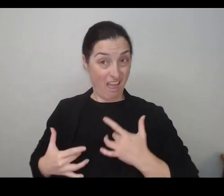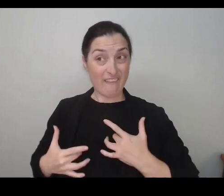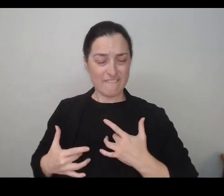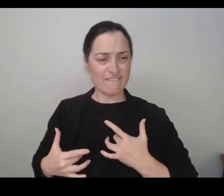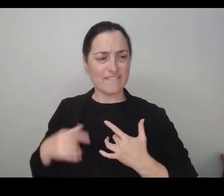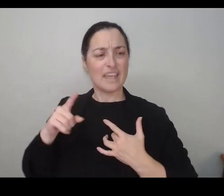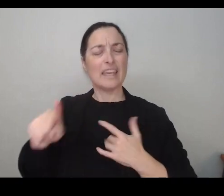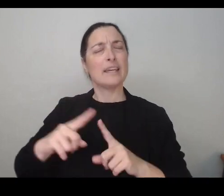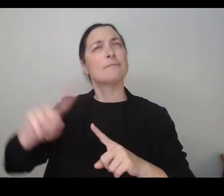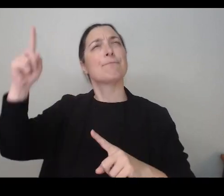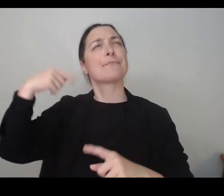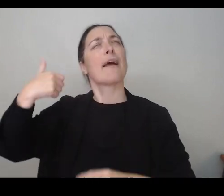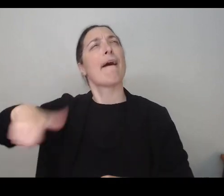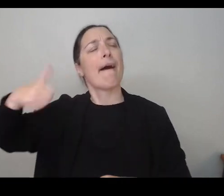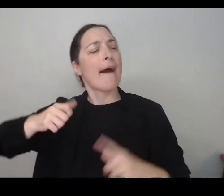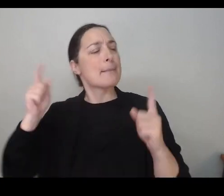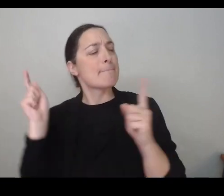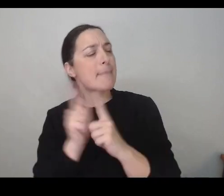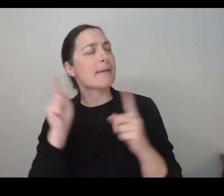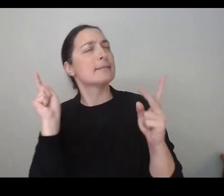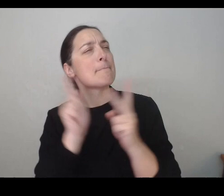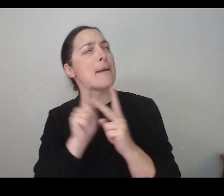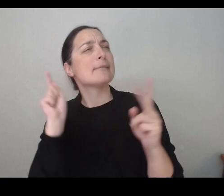for example, in the '70s, in the '80s.